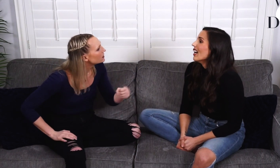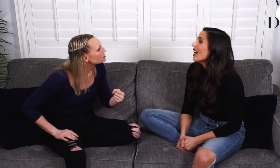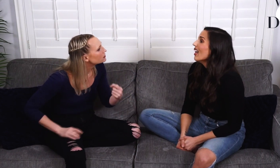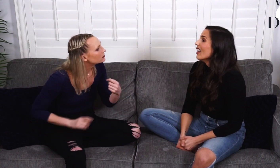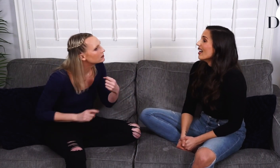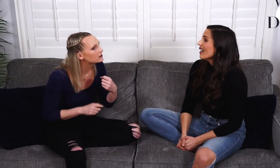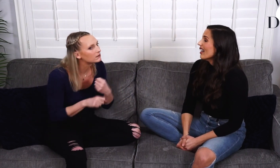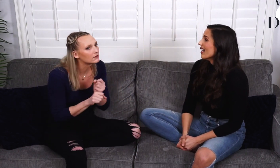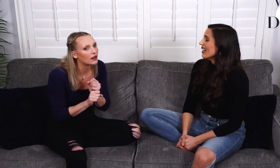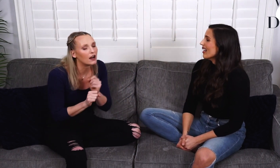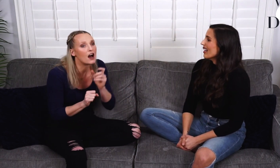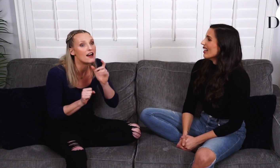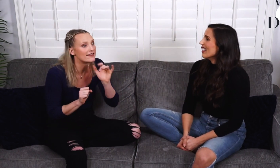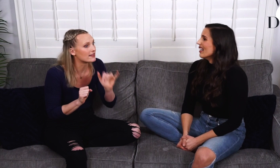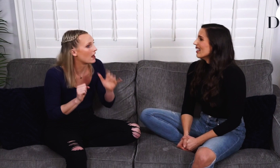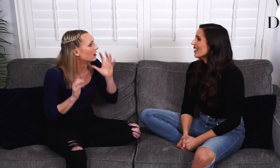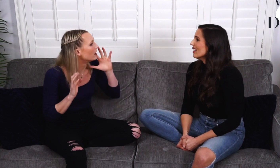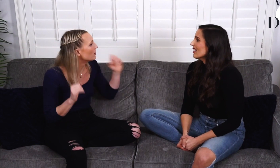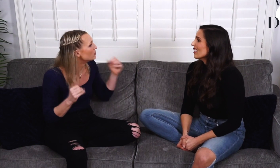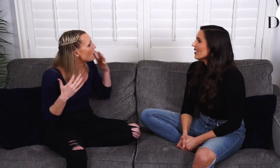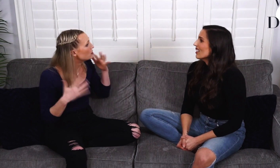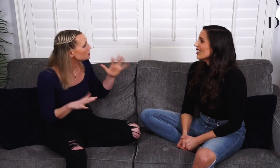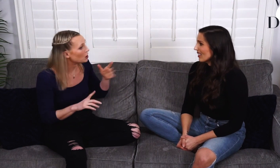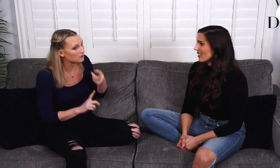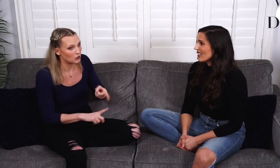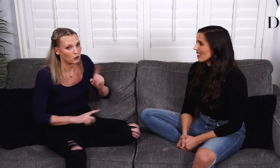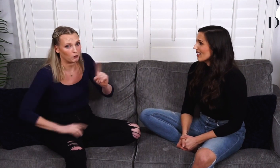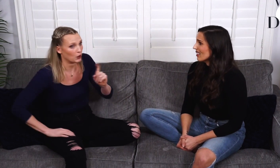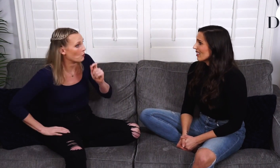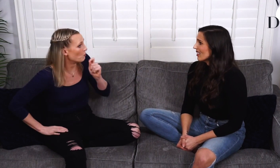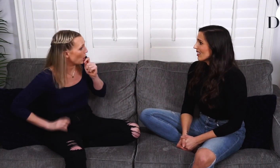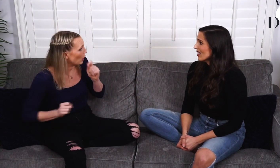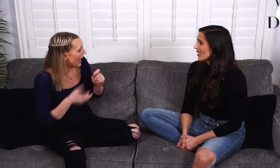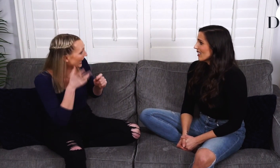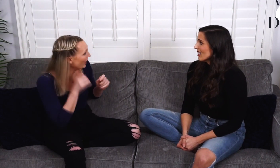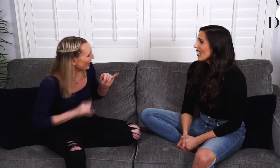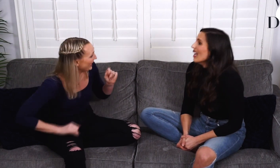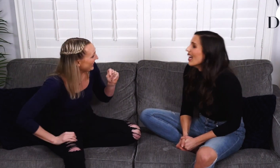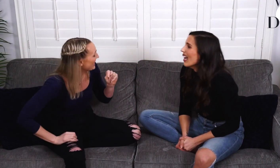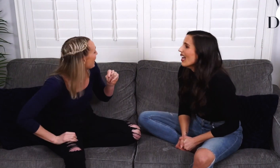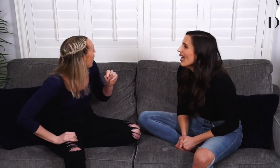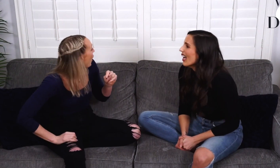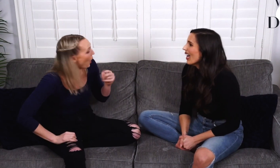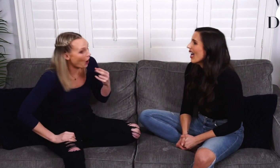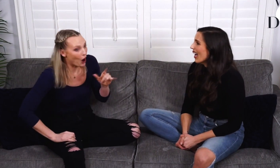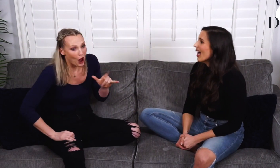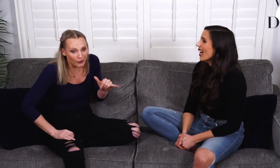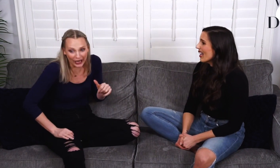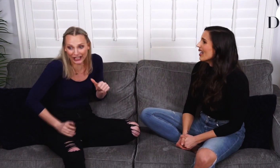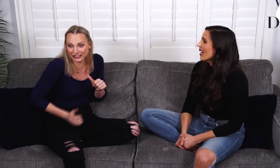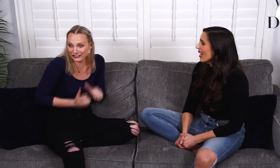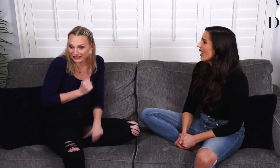like, flushing makes that loud of a noise to the point where, while recording you can hear it? Holy shit!